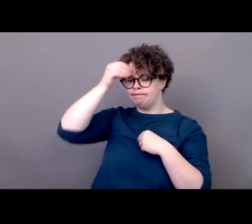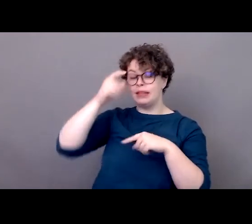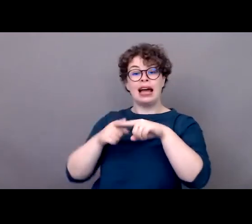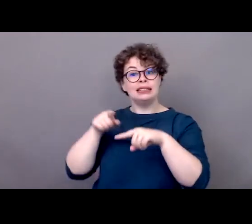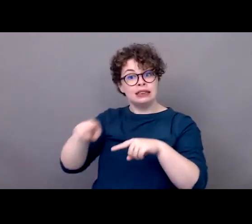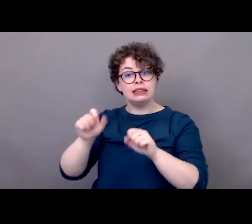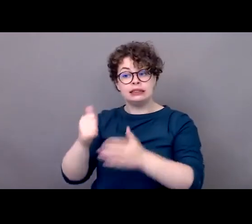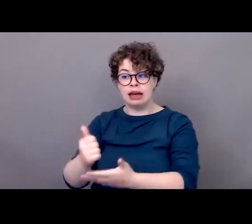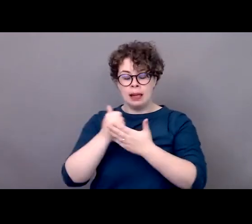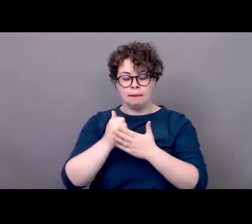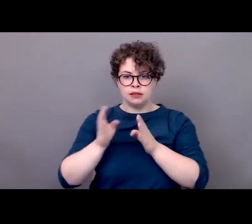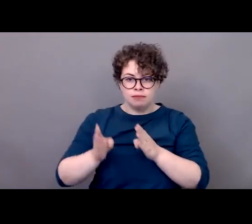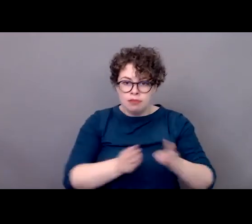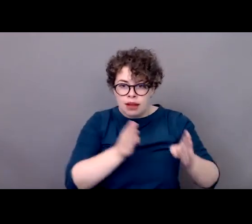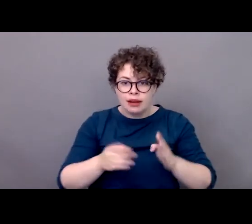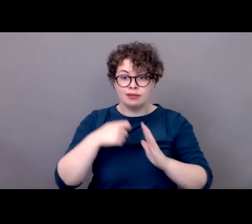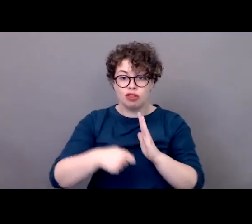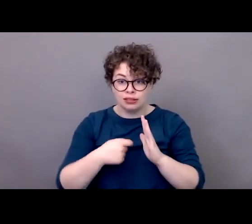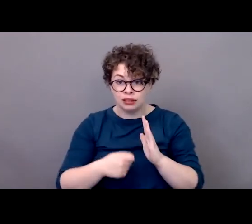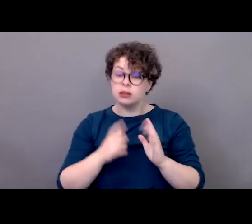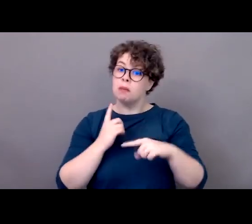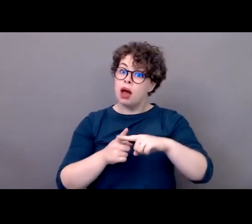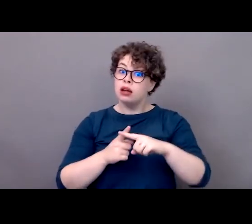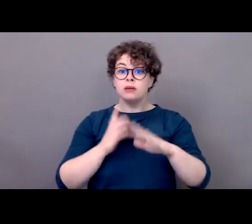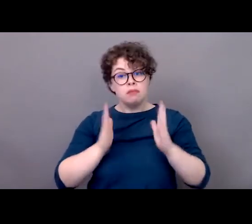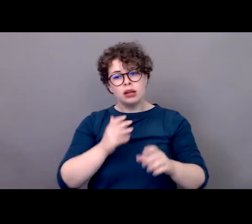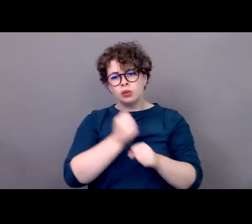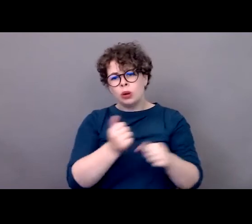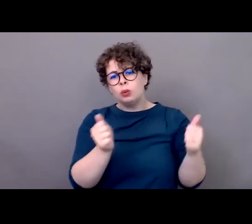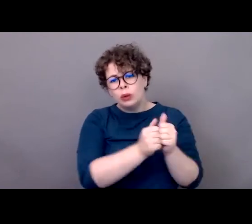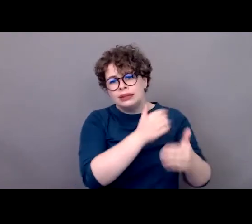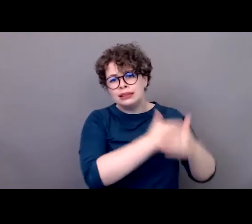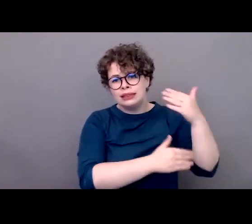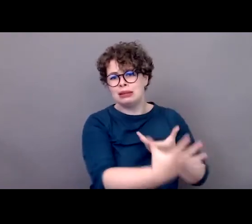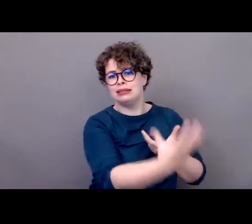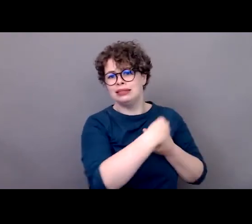with people with disabilities to make sure that the data collection and its use is appropriate.